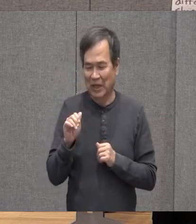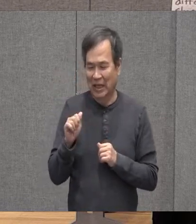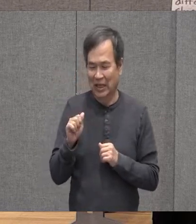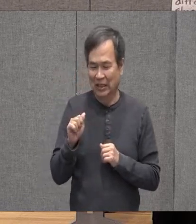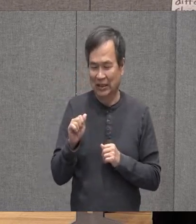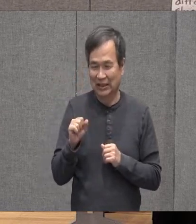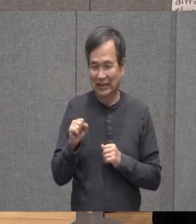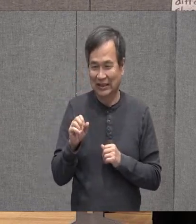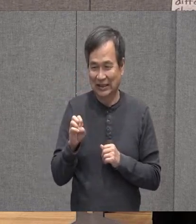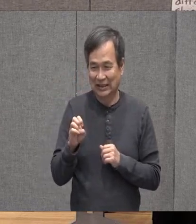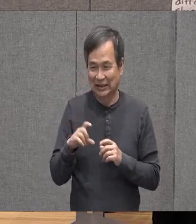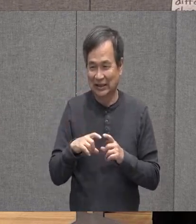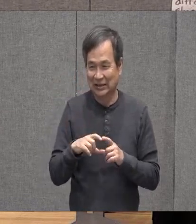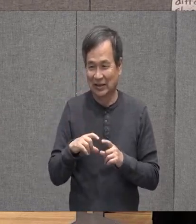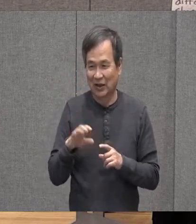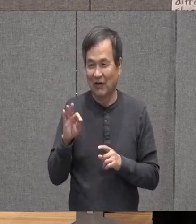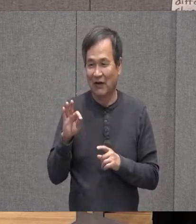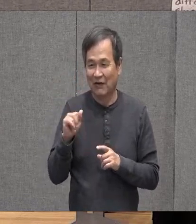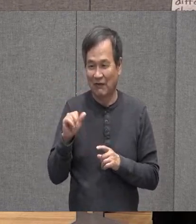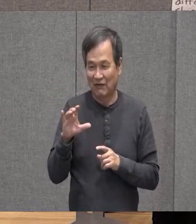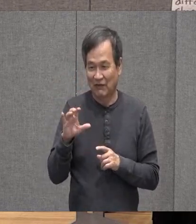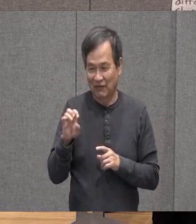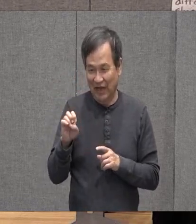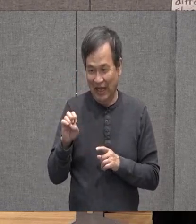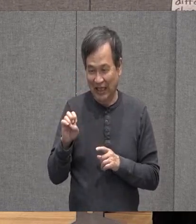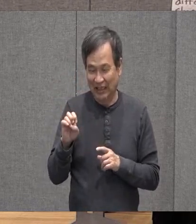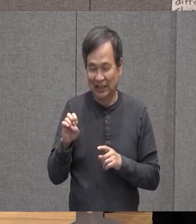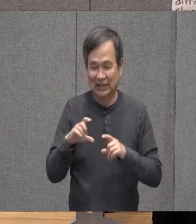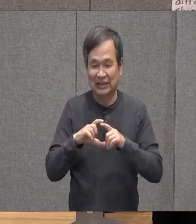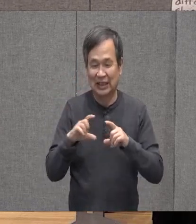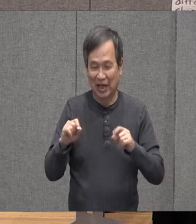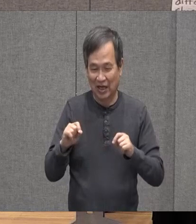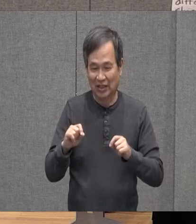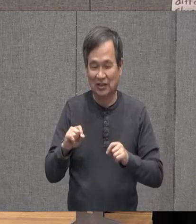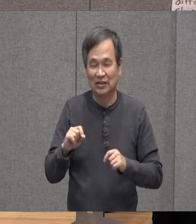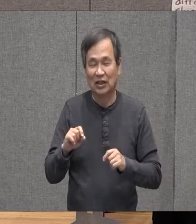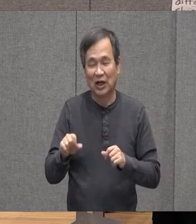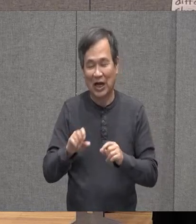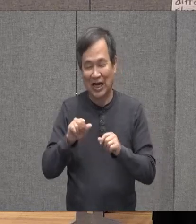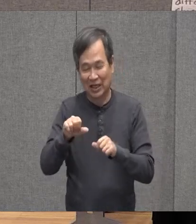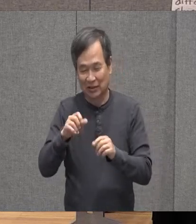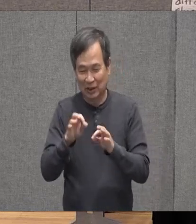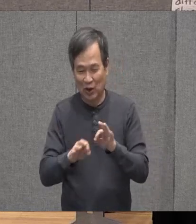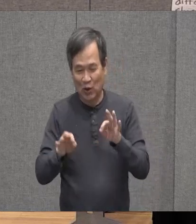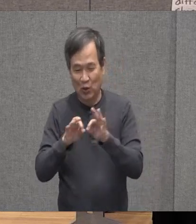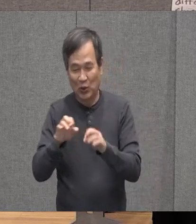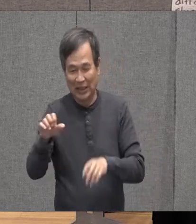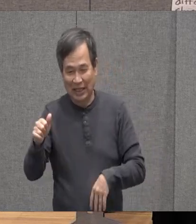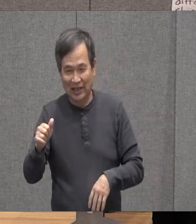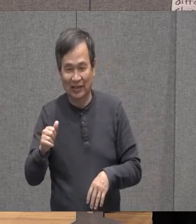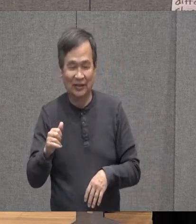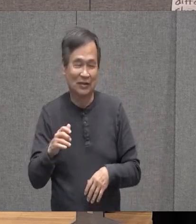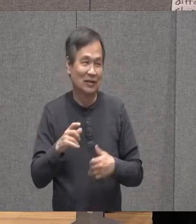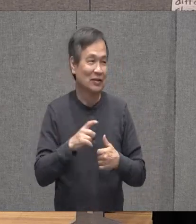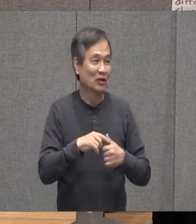Aces are worth one. Okay, so in this instance, I got a 10 because I have a face card,